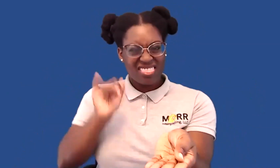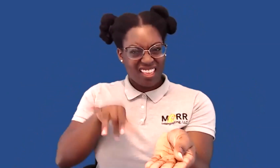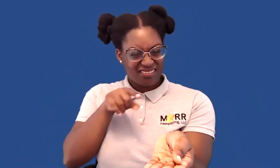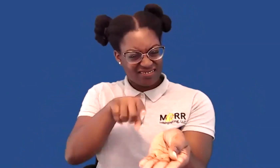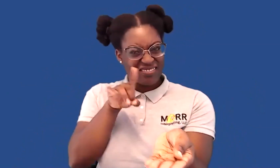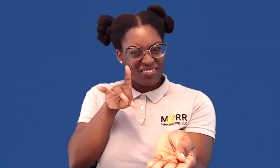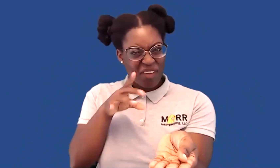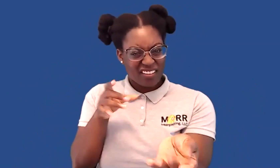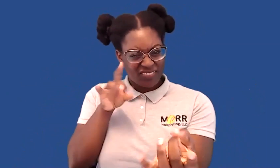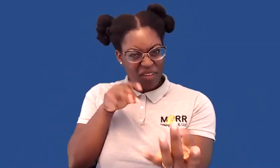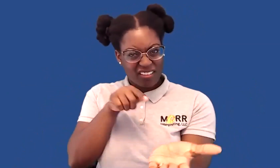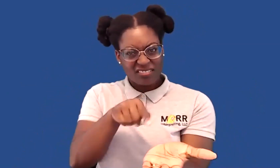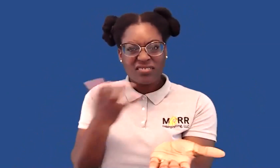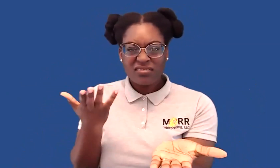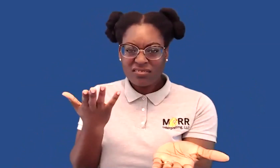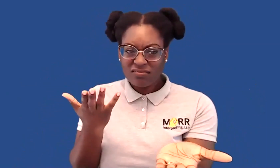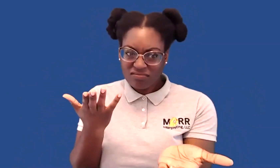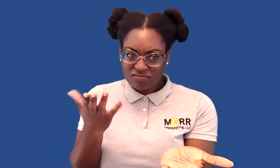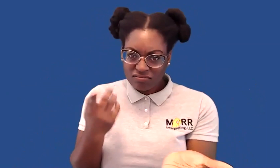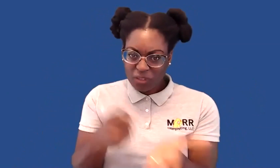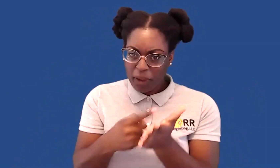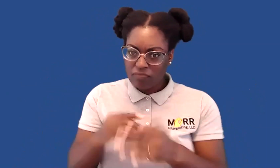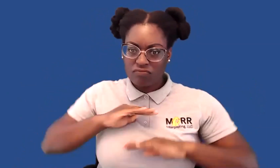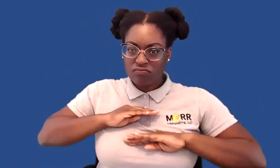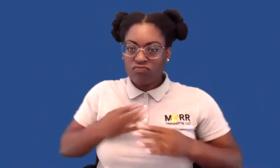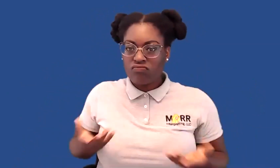In the research that I've done and the research that I've read,